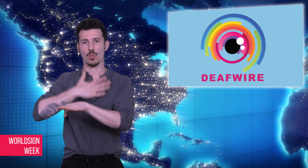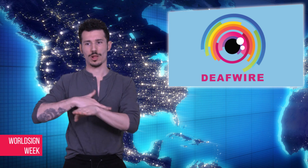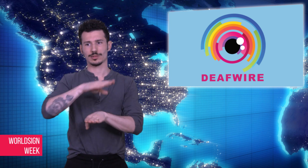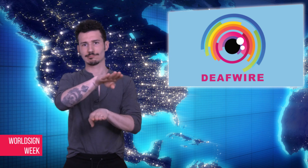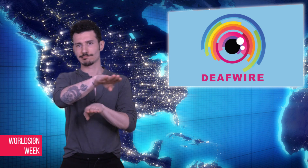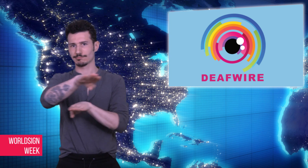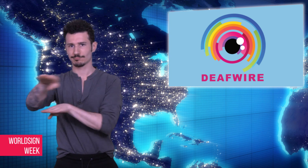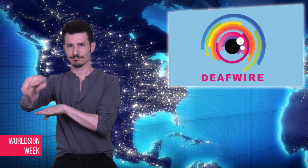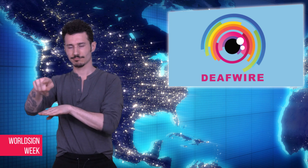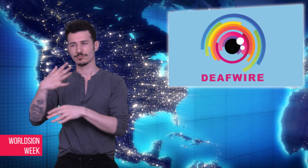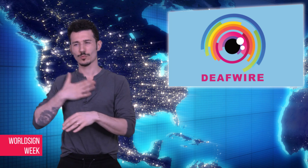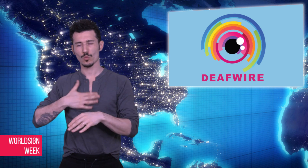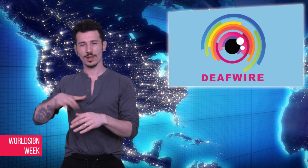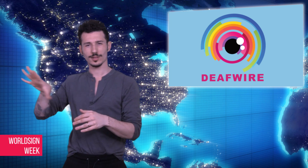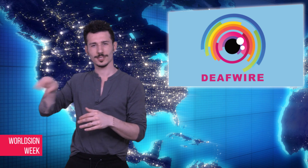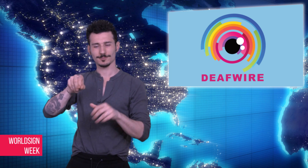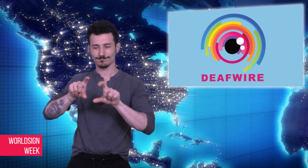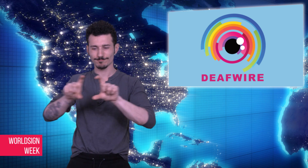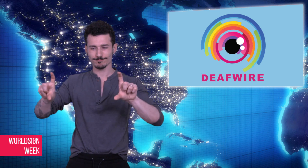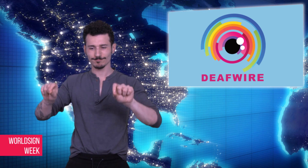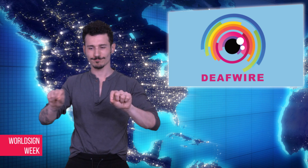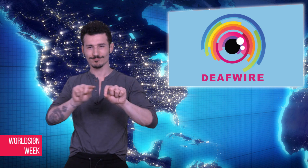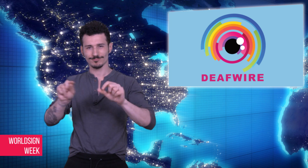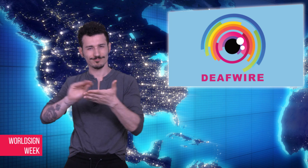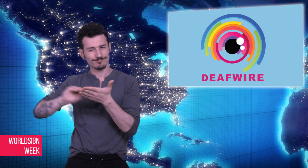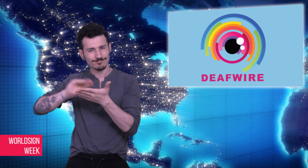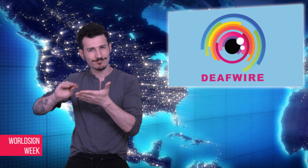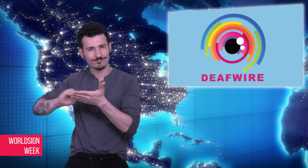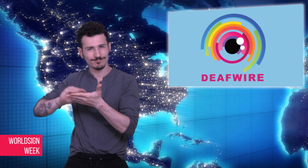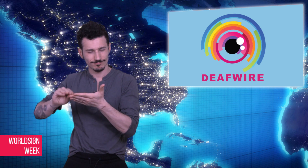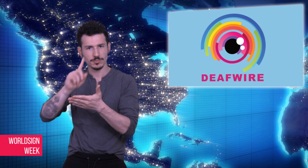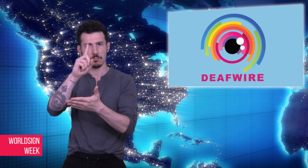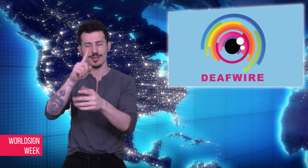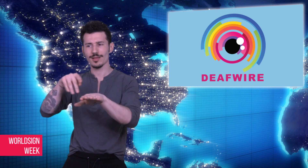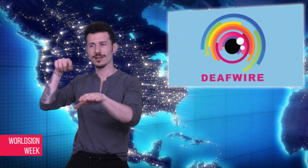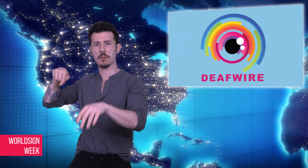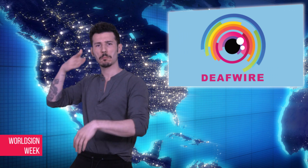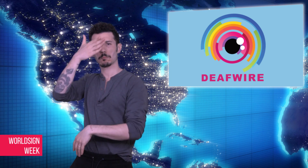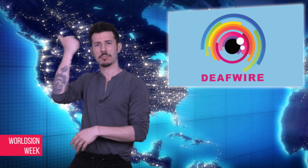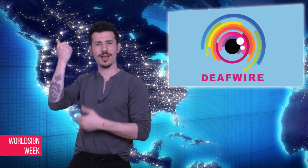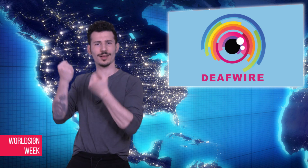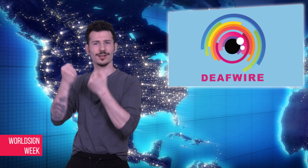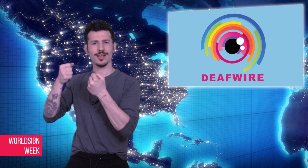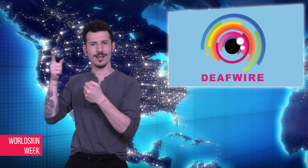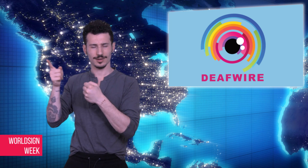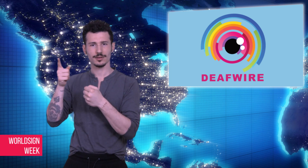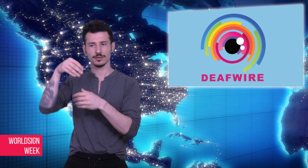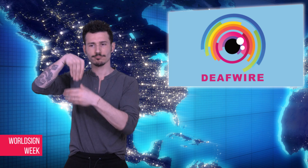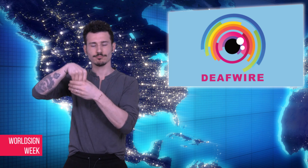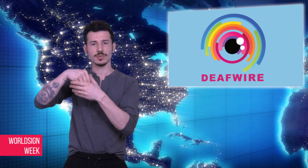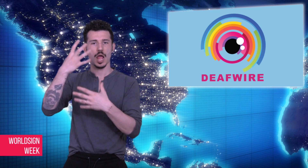the black car and pulled over to note its registration. A driver and two